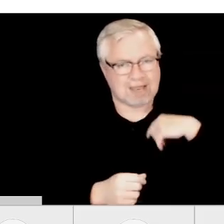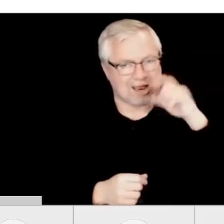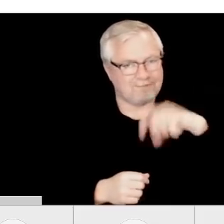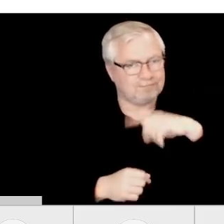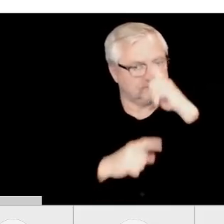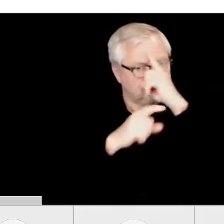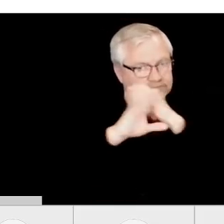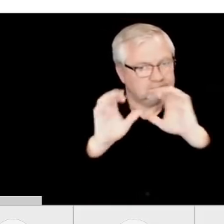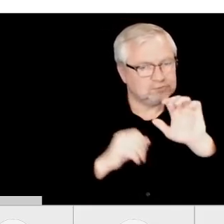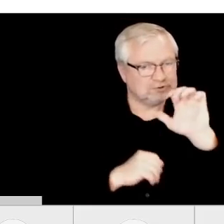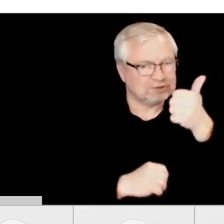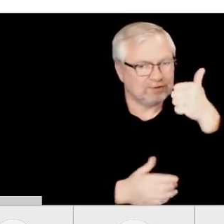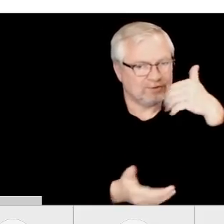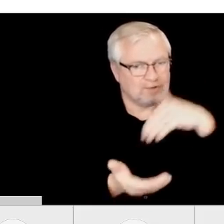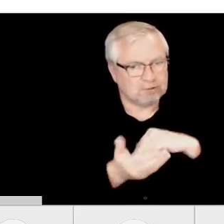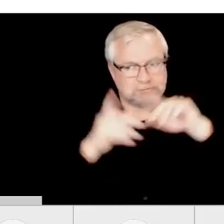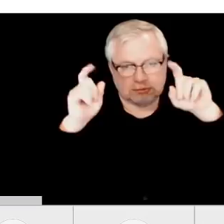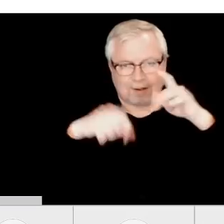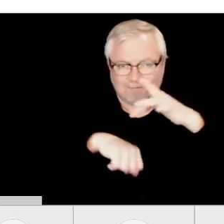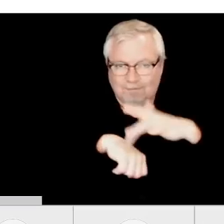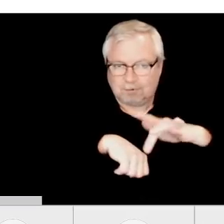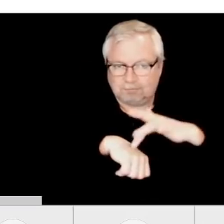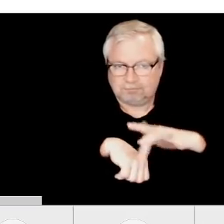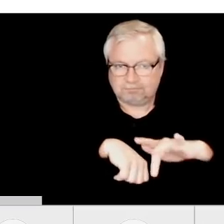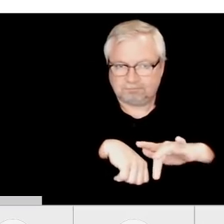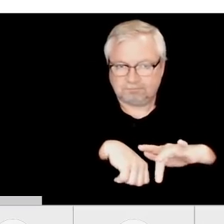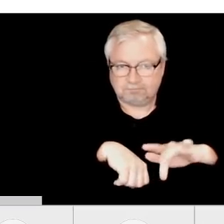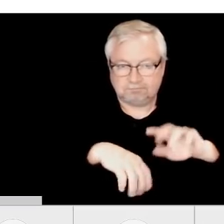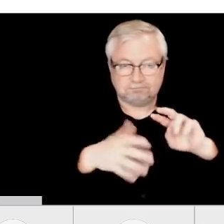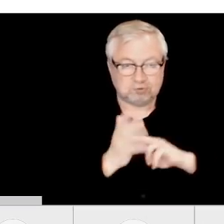available, while in the best case scenario, 20,000 tests are available.